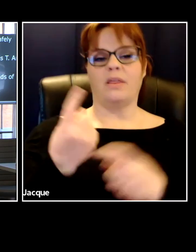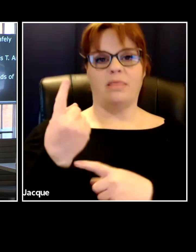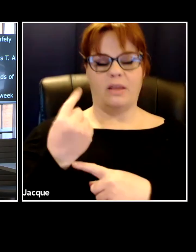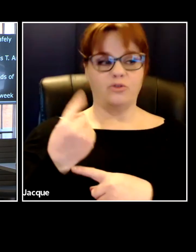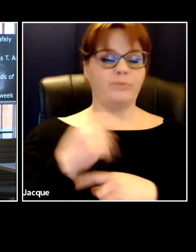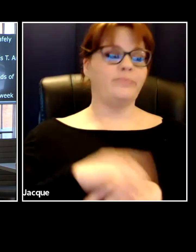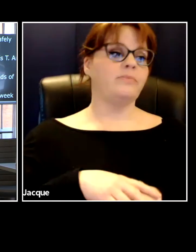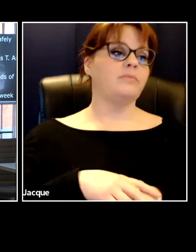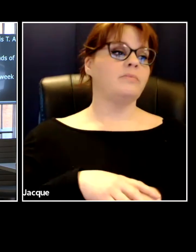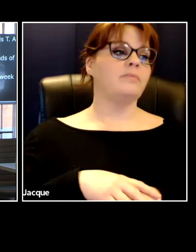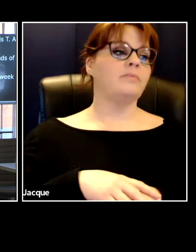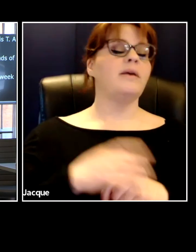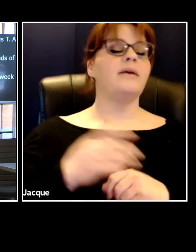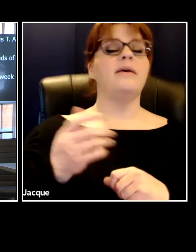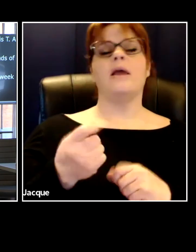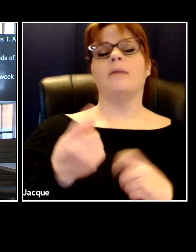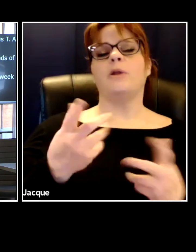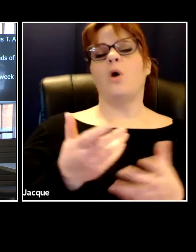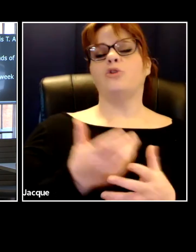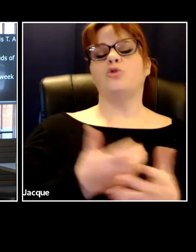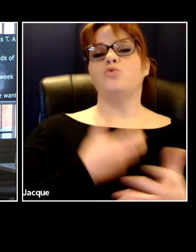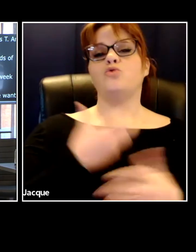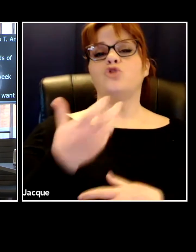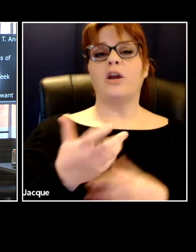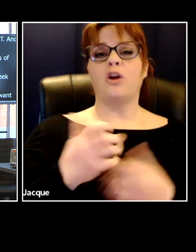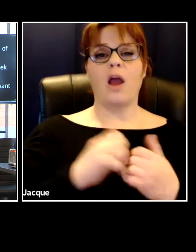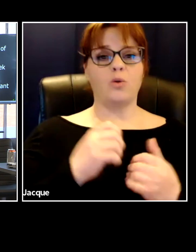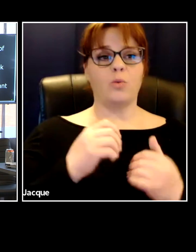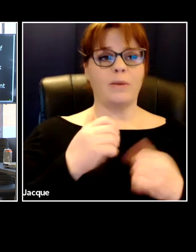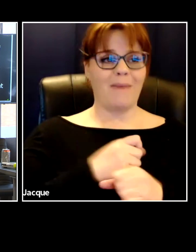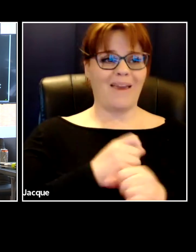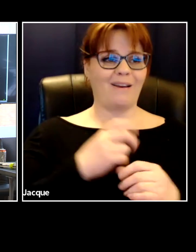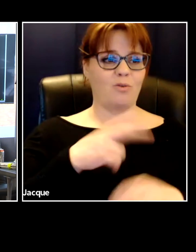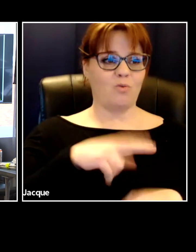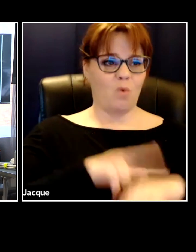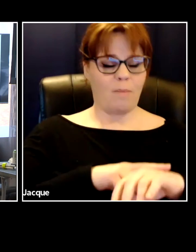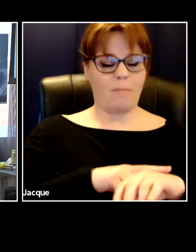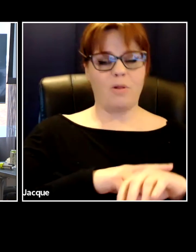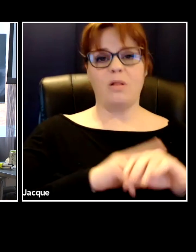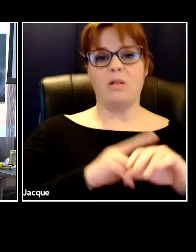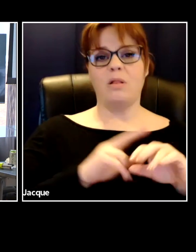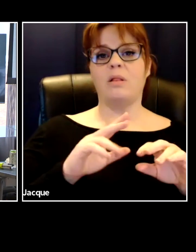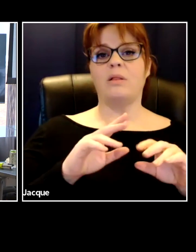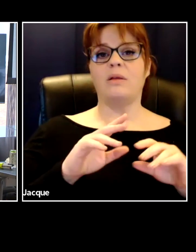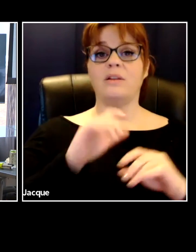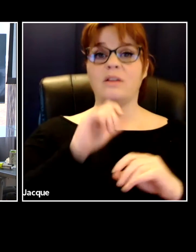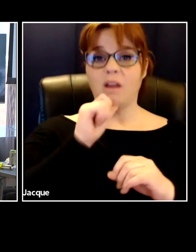want to share how how do we normalize any ideas for how to normalize non-driving? How to make